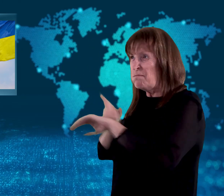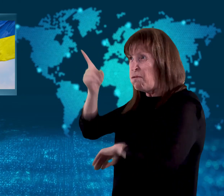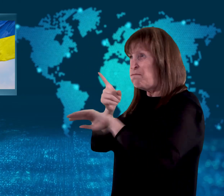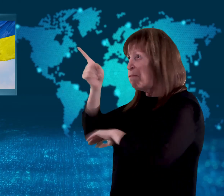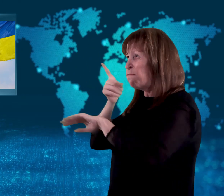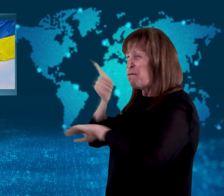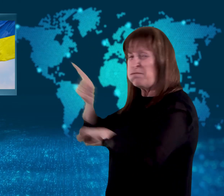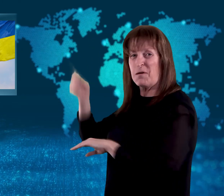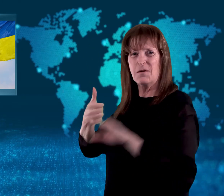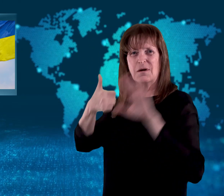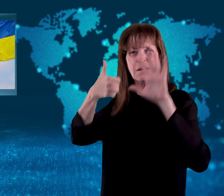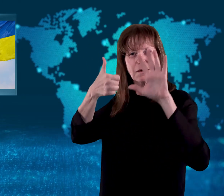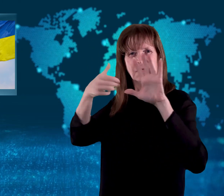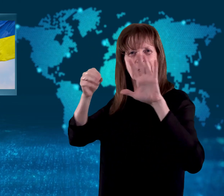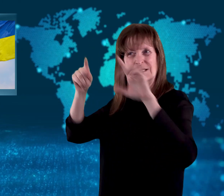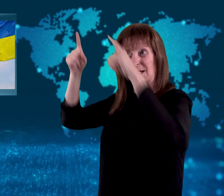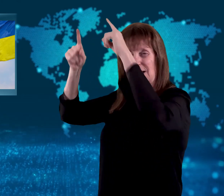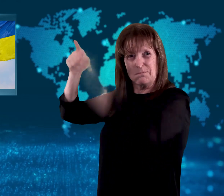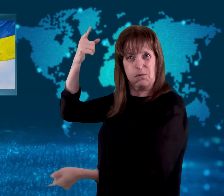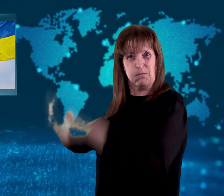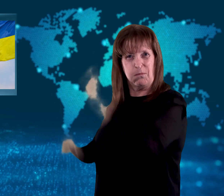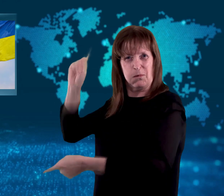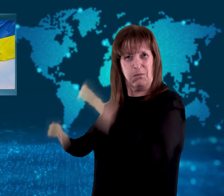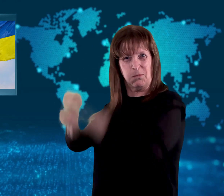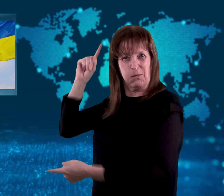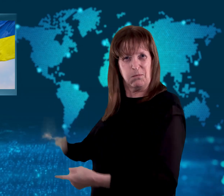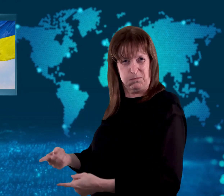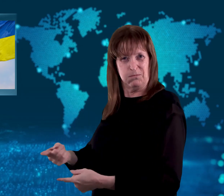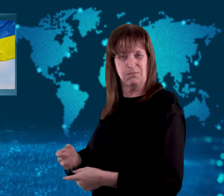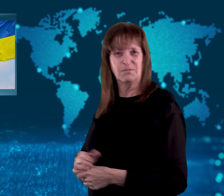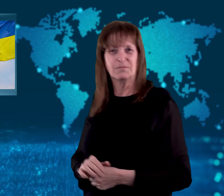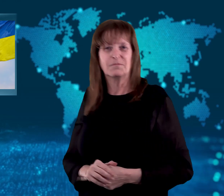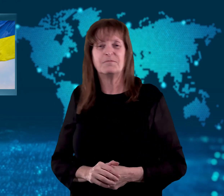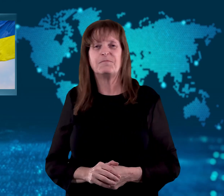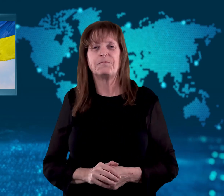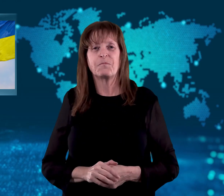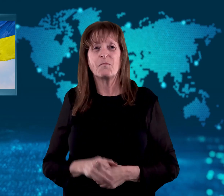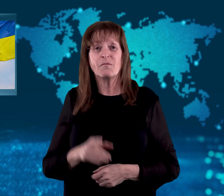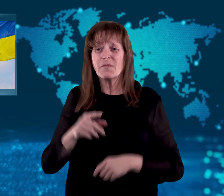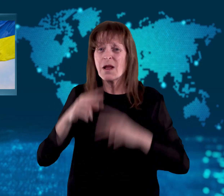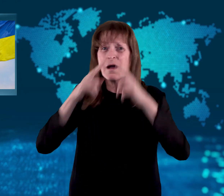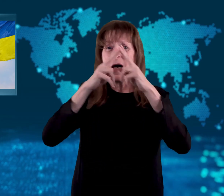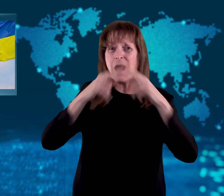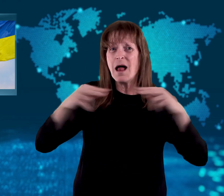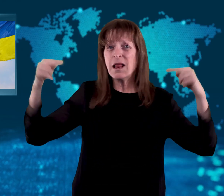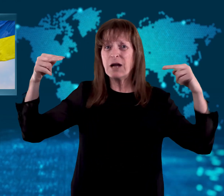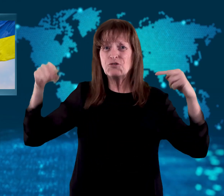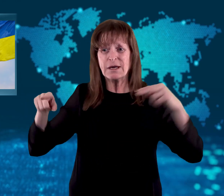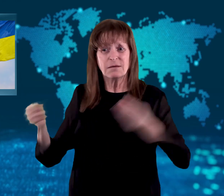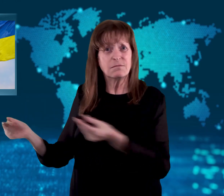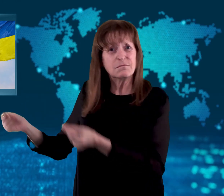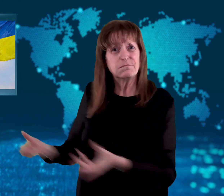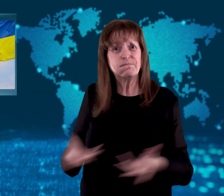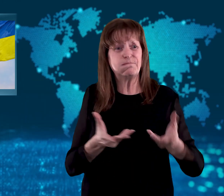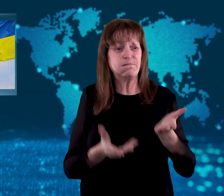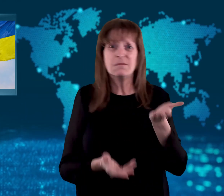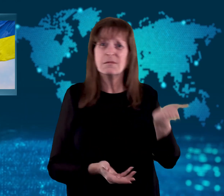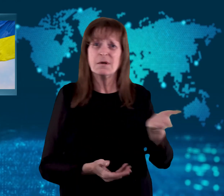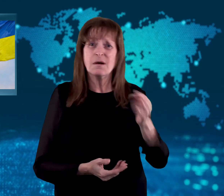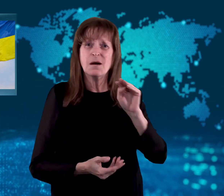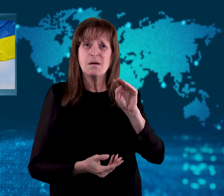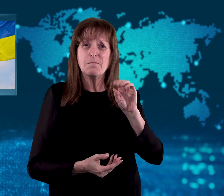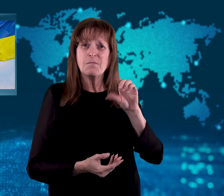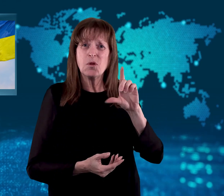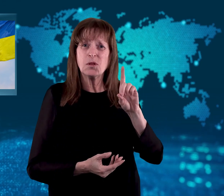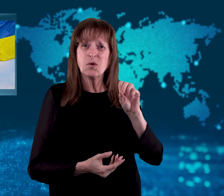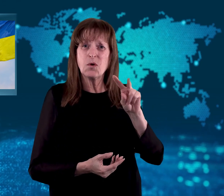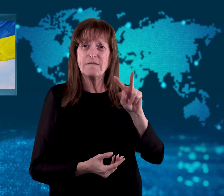Electricity supplies in Moldova were hit by the new strikes,